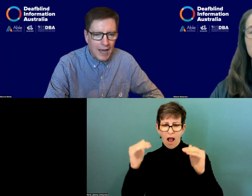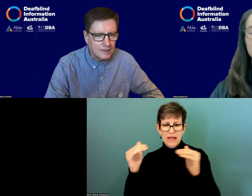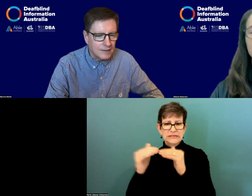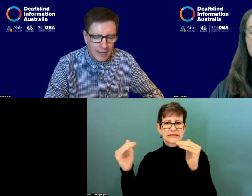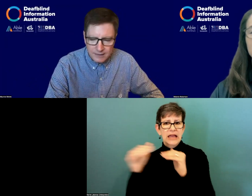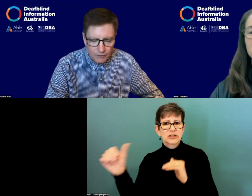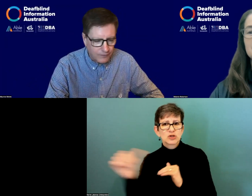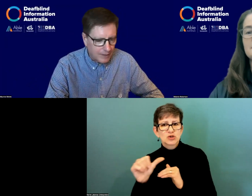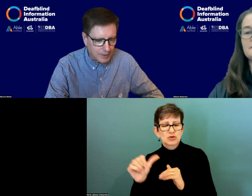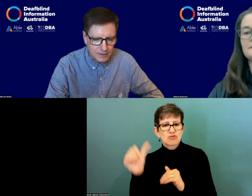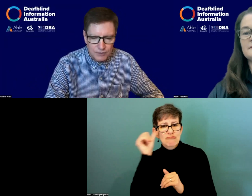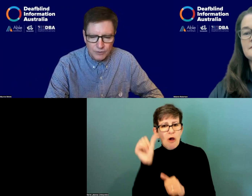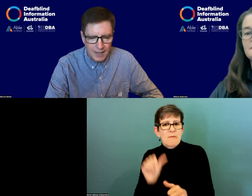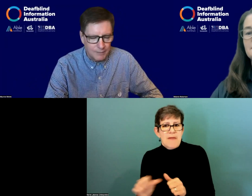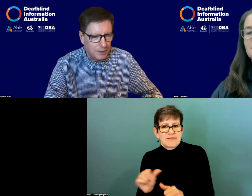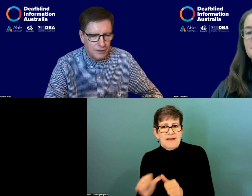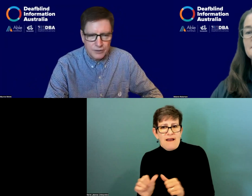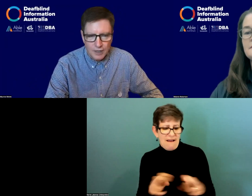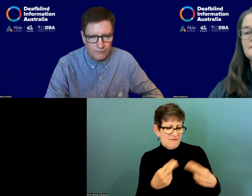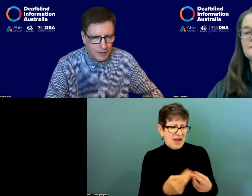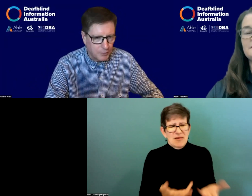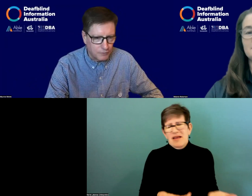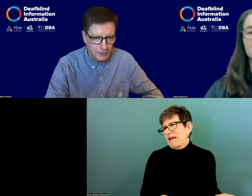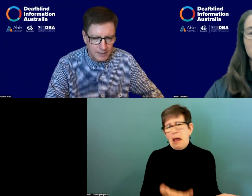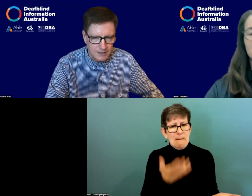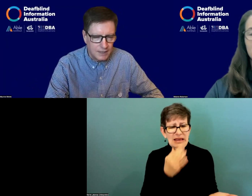I tell families, do not beat yourself up over this.